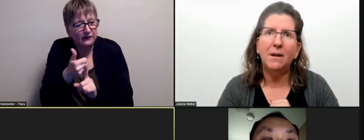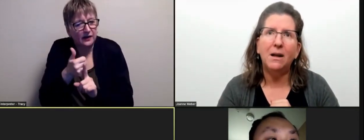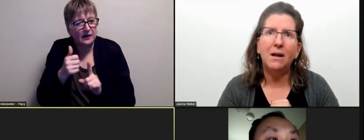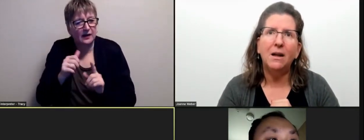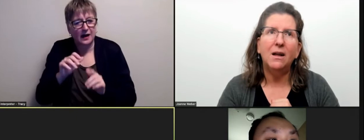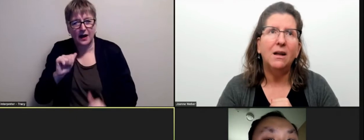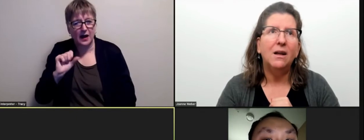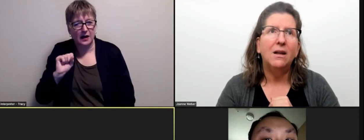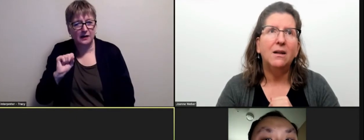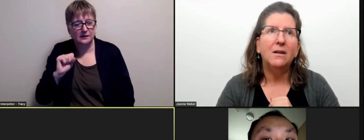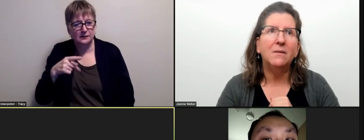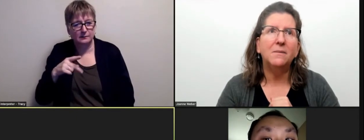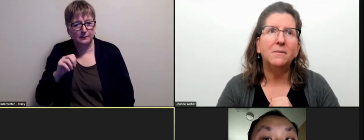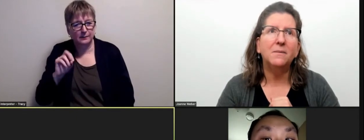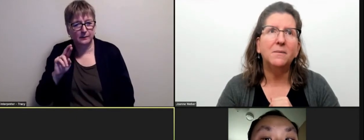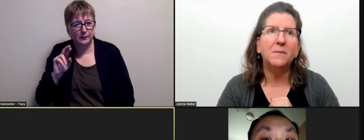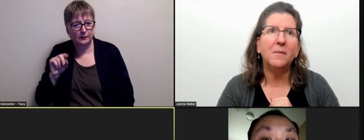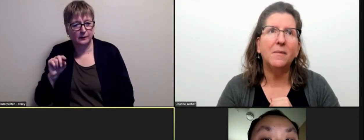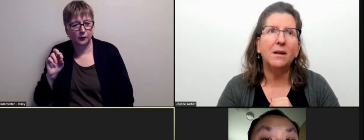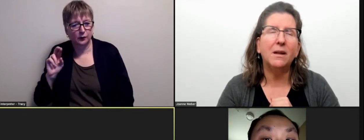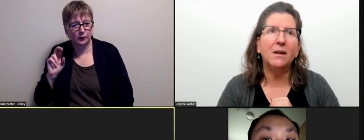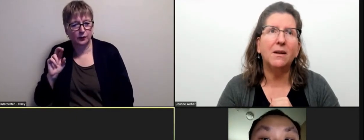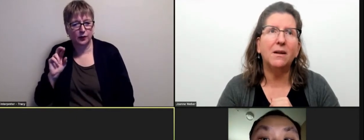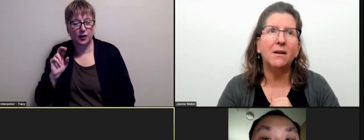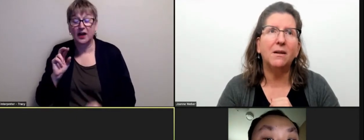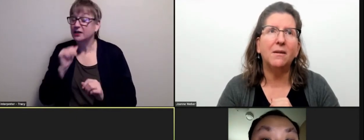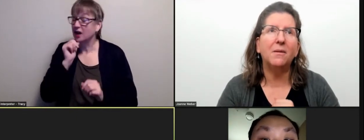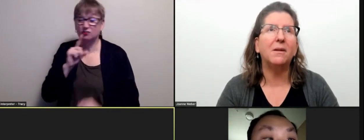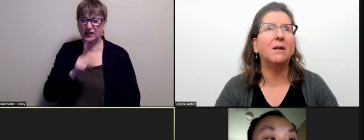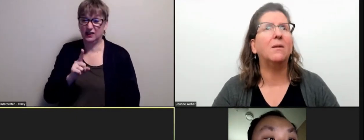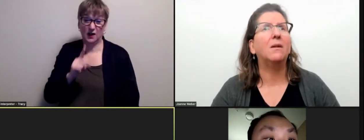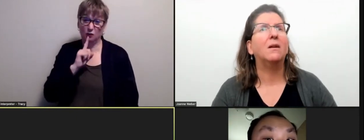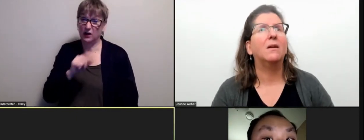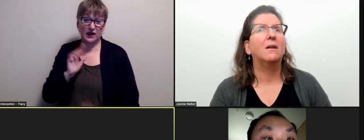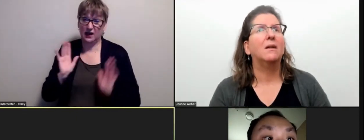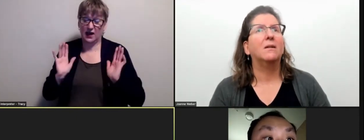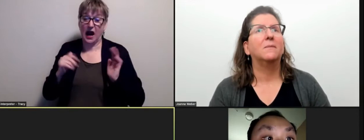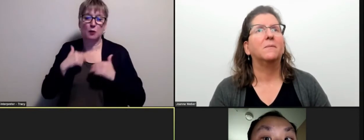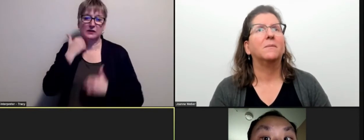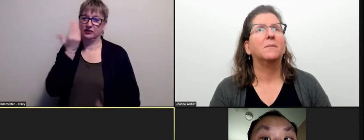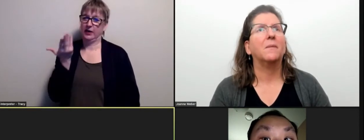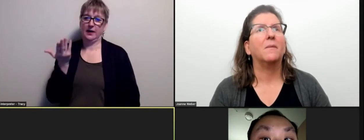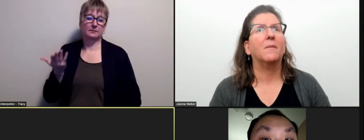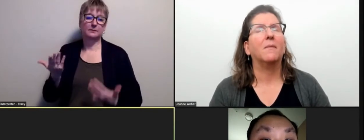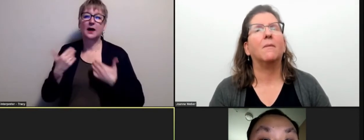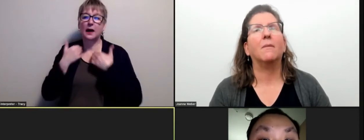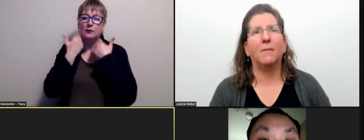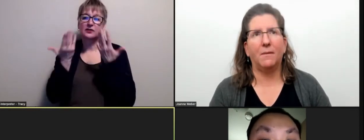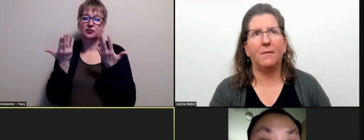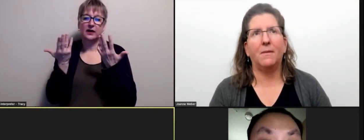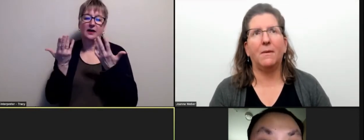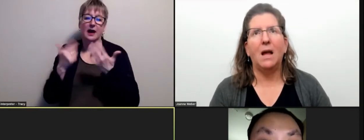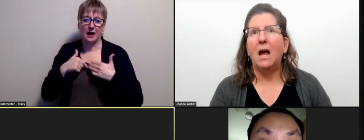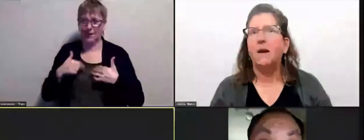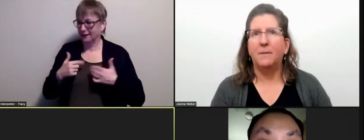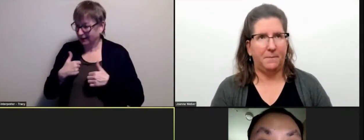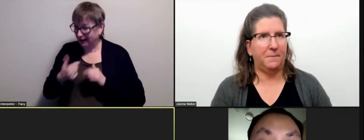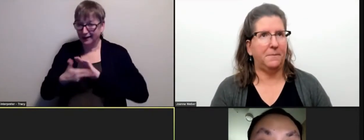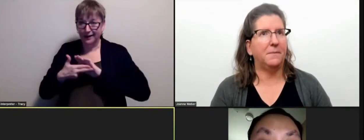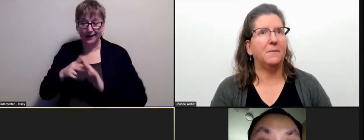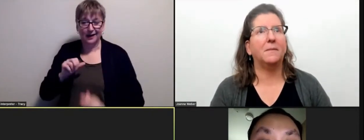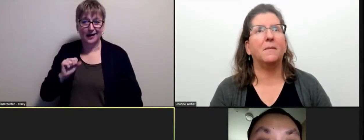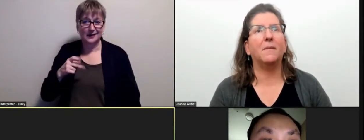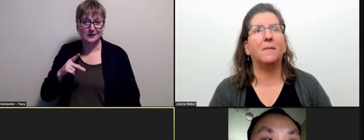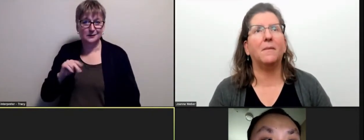Major: Not really because to be honest with you I was ashamed of it. I was ashamed to have Asperger's.